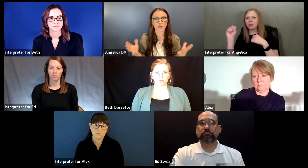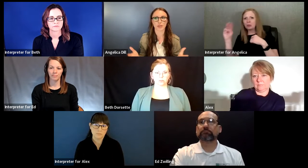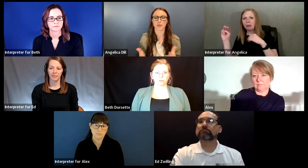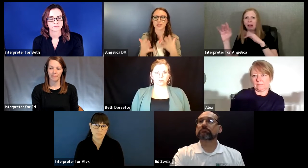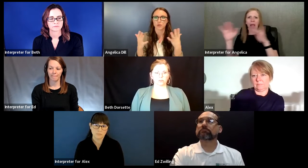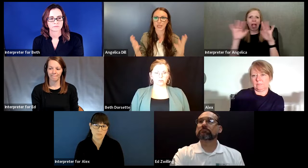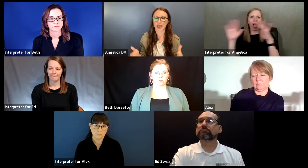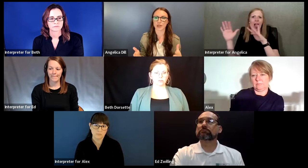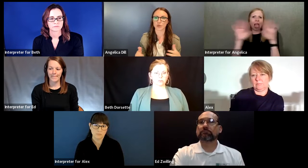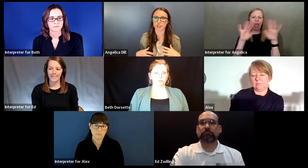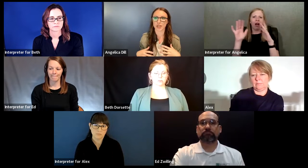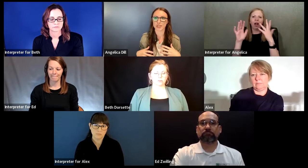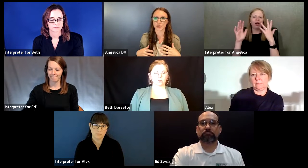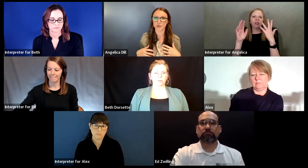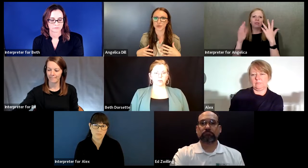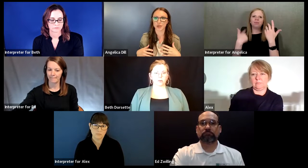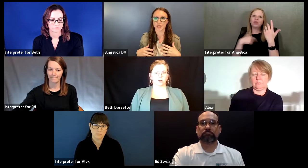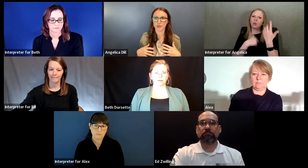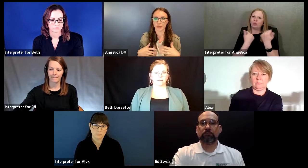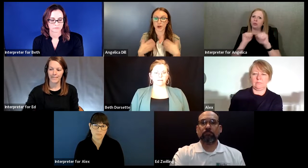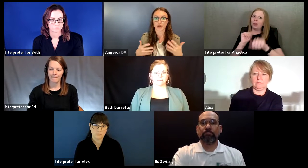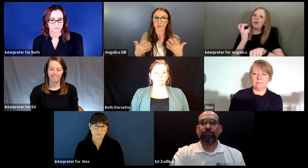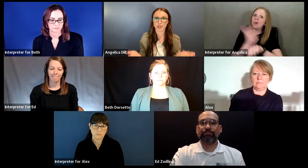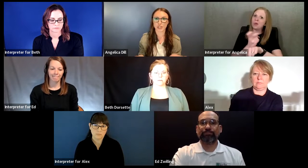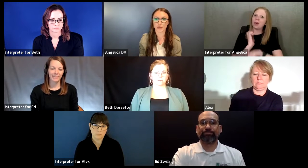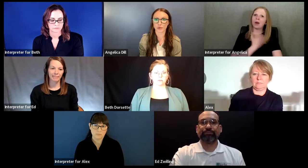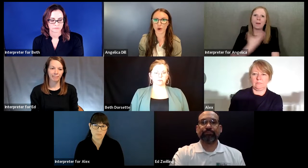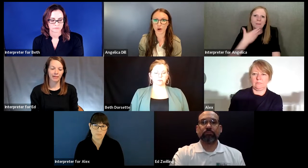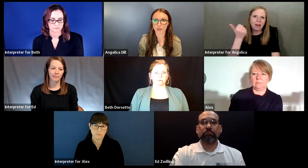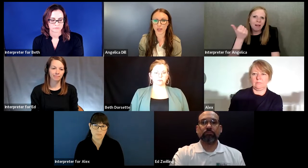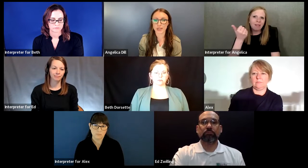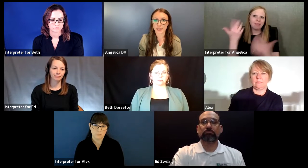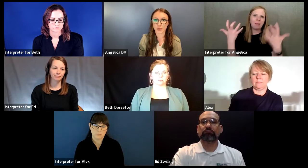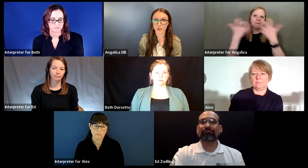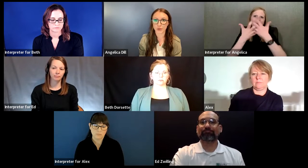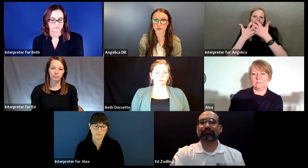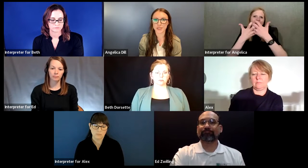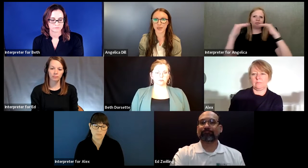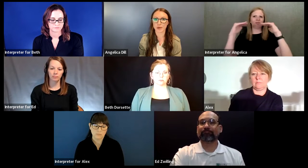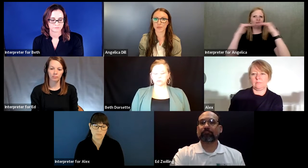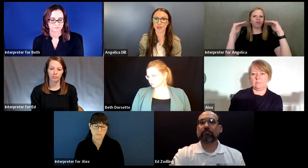and that sort of thing but the best that we can, we're trying to figure out how to match that throughout all the content we produce.